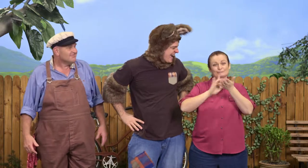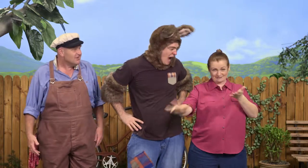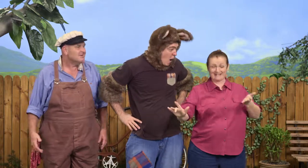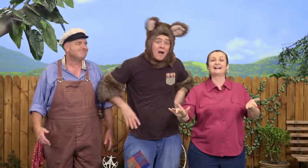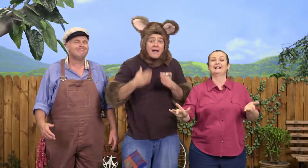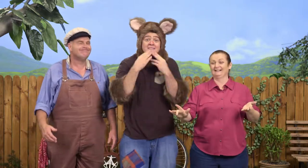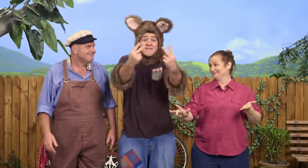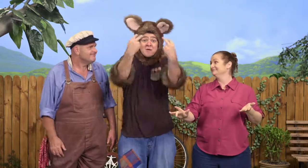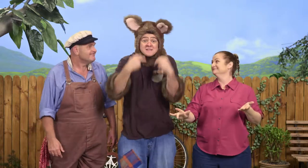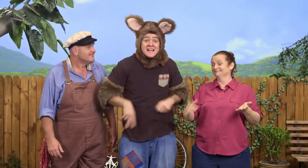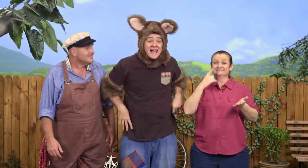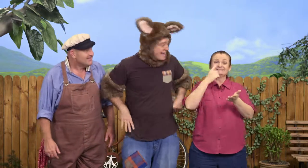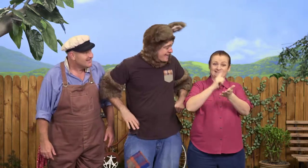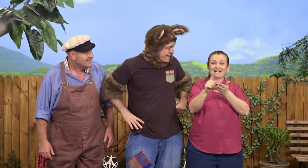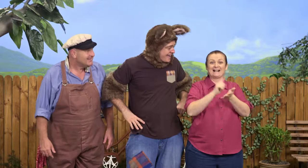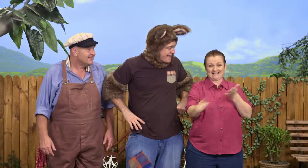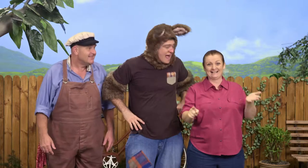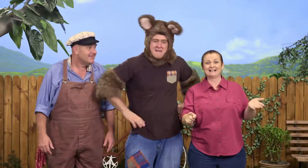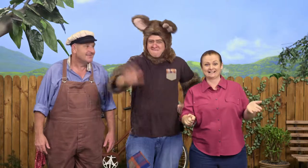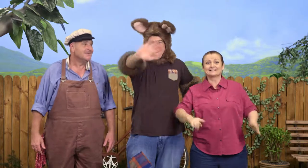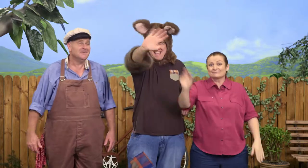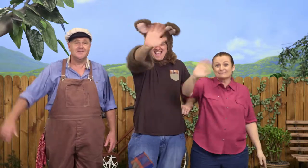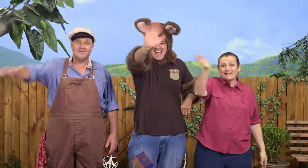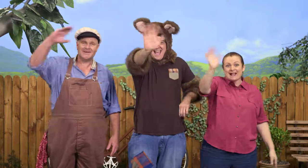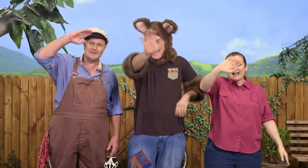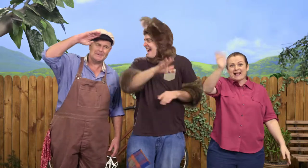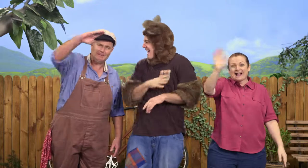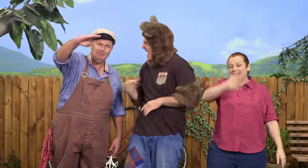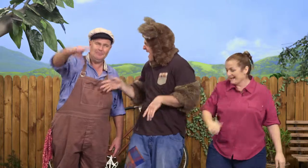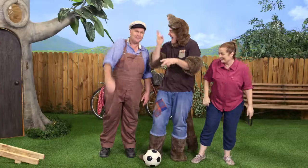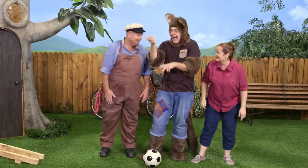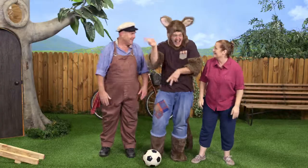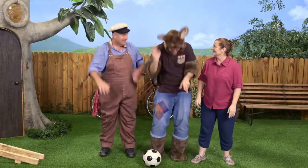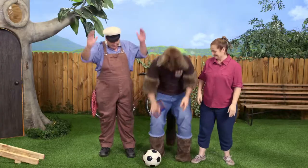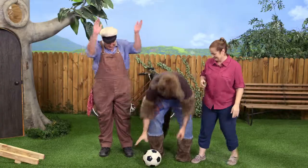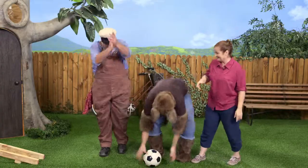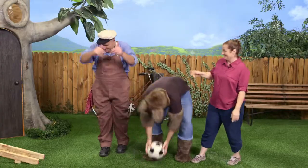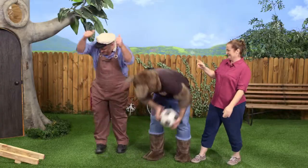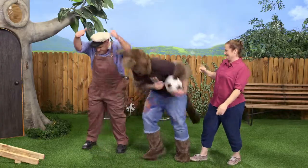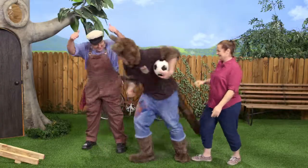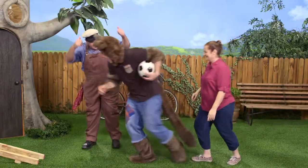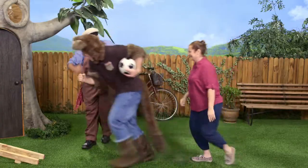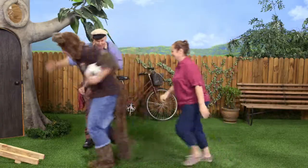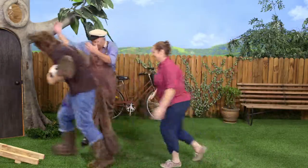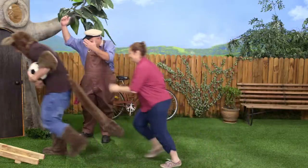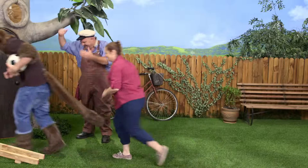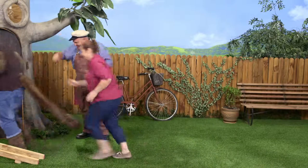Well, our time is up. Thanks for watching. See you next time! Bye. Bye. Bye. Let's do it again. Yeah. Oh, yes - let's go!